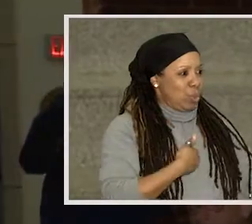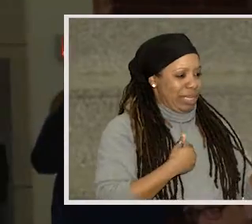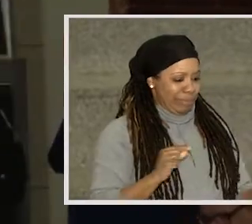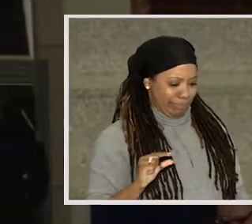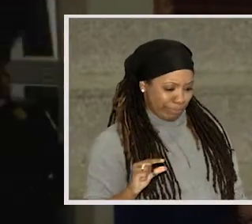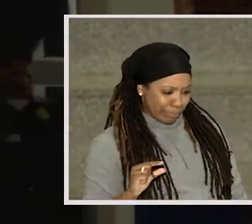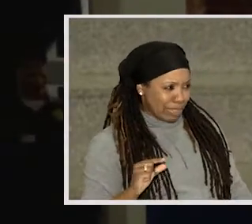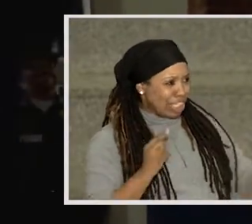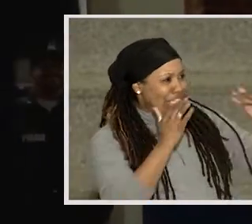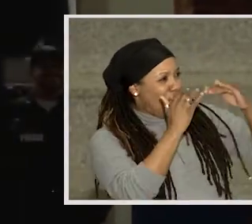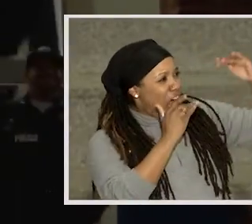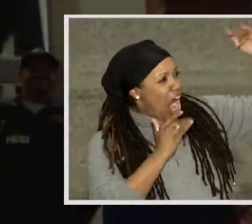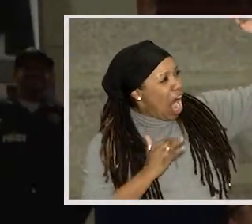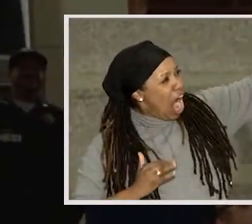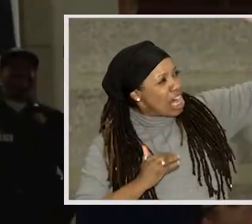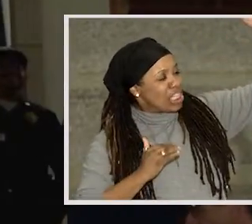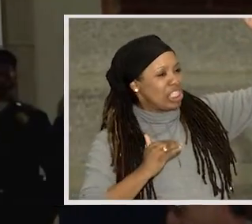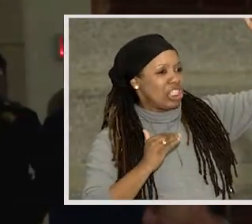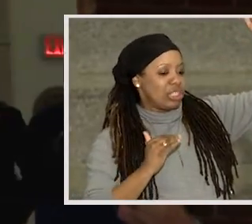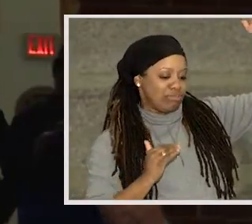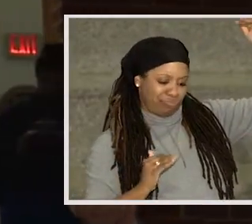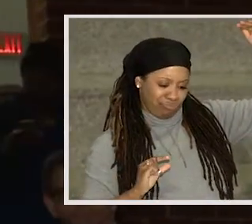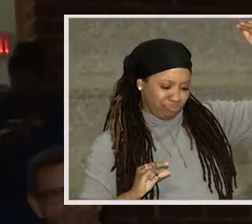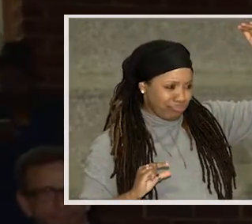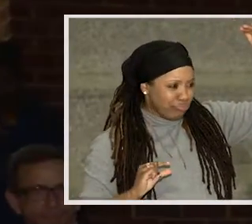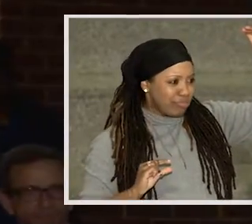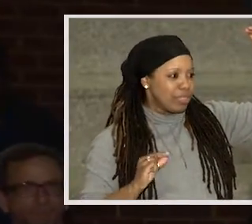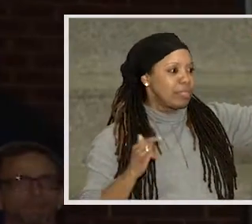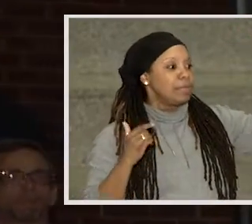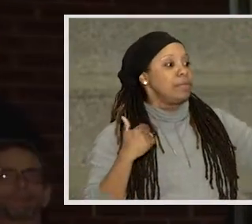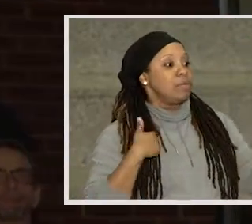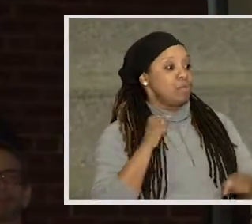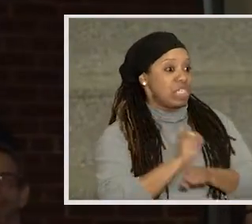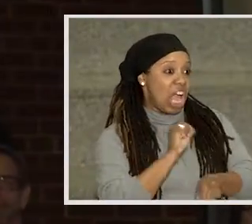ONE, JOBS AND ECONOMIC OPPORTUNITY ARE REALLY HOW WE